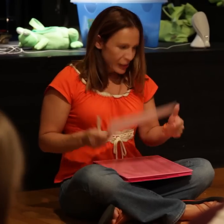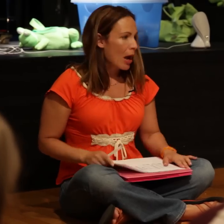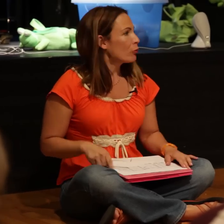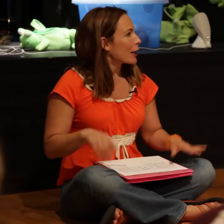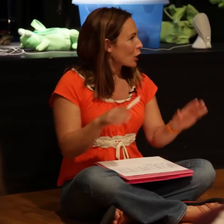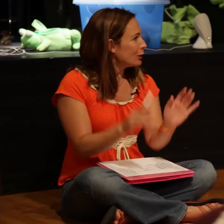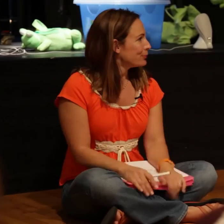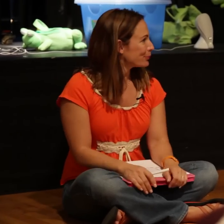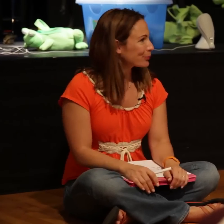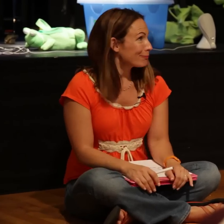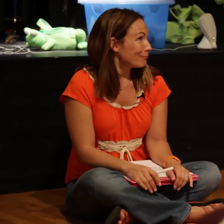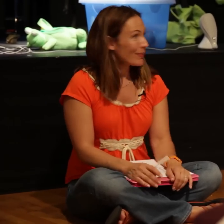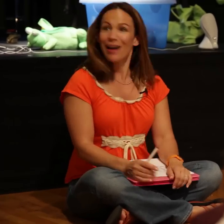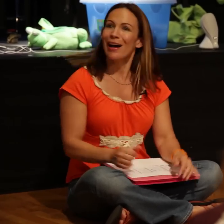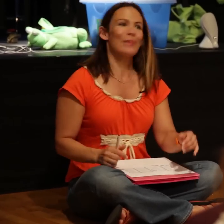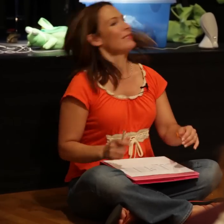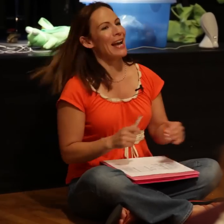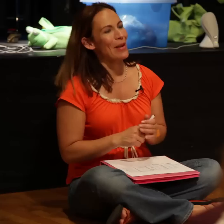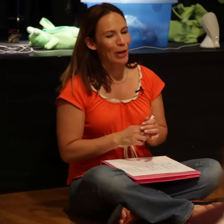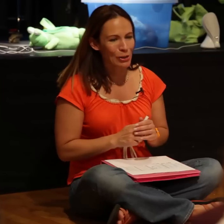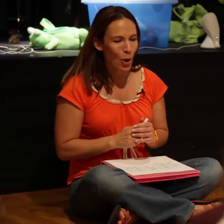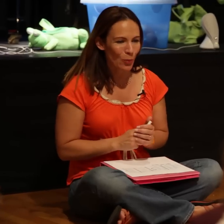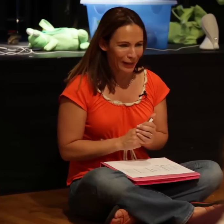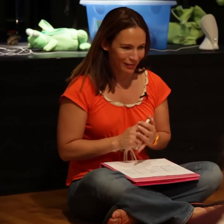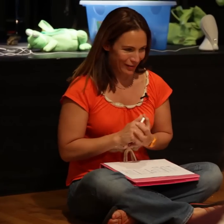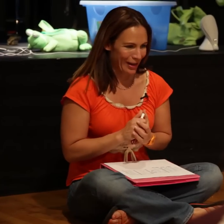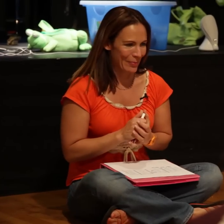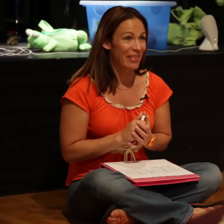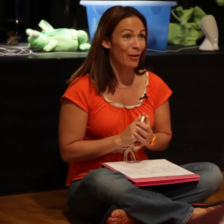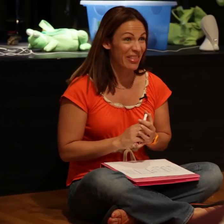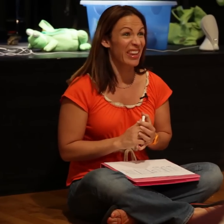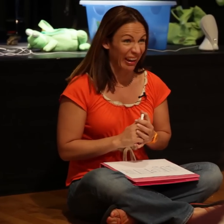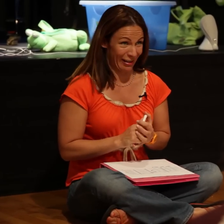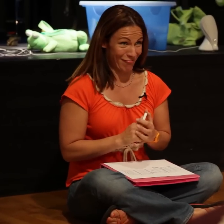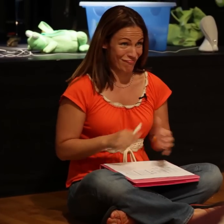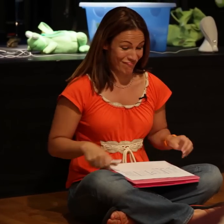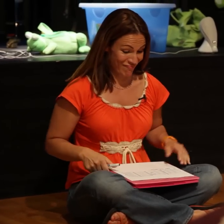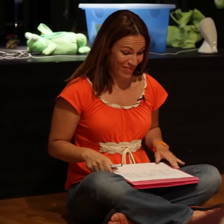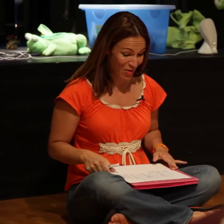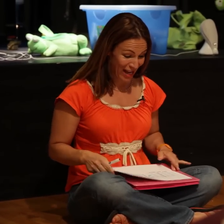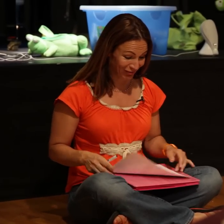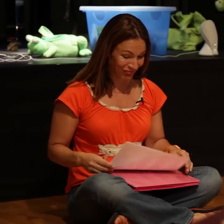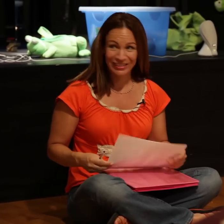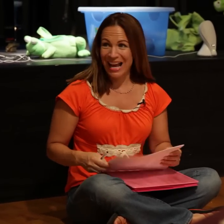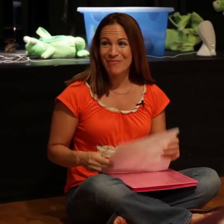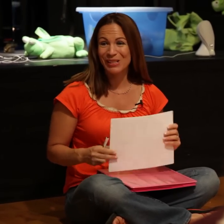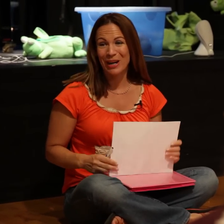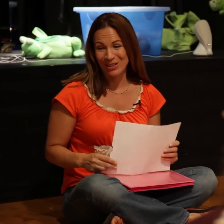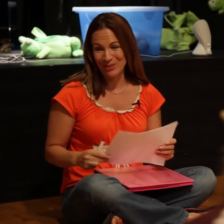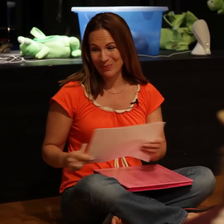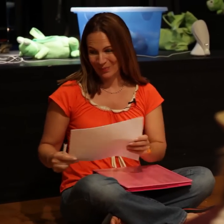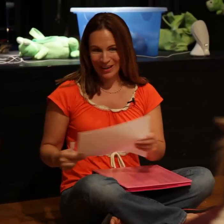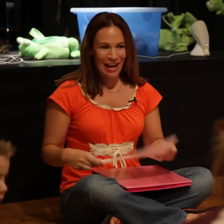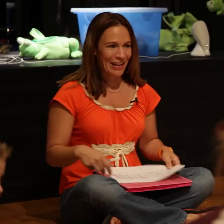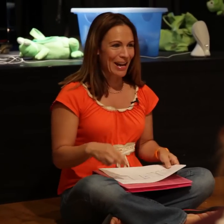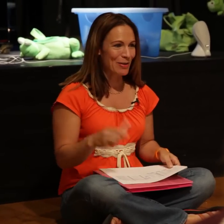So I'm Rachel. I'm Rachel Coleman, but I'm the, the one. I'm Ms. Rachel.